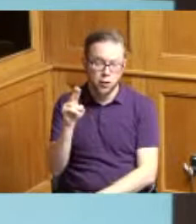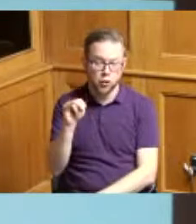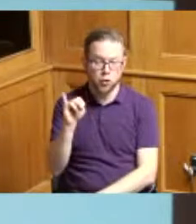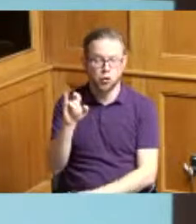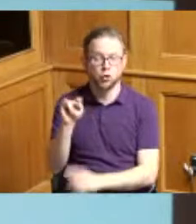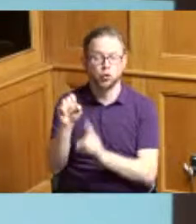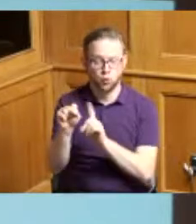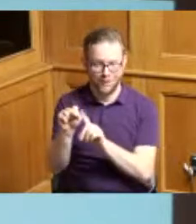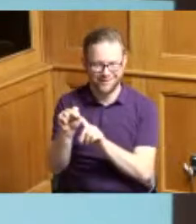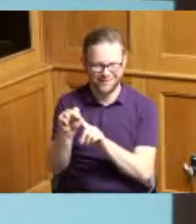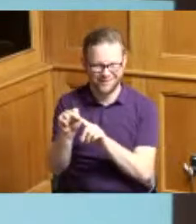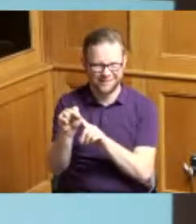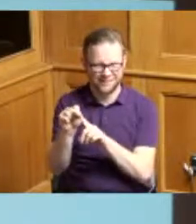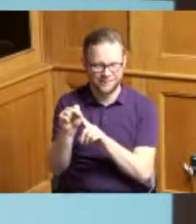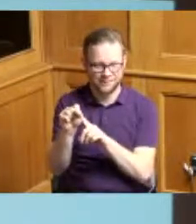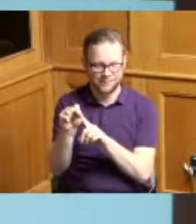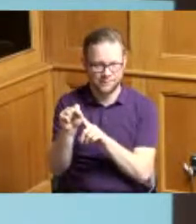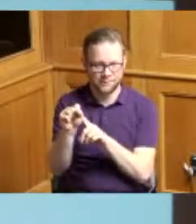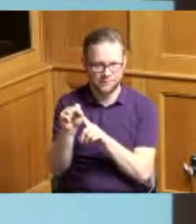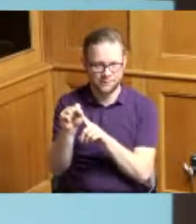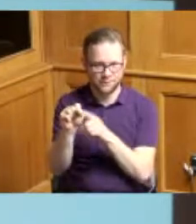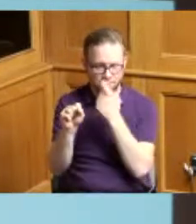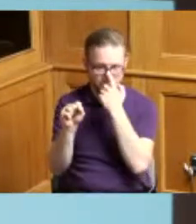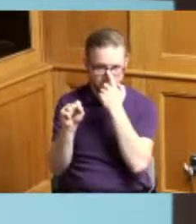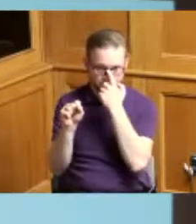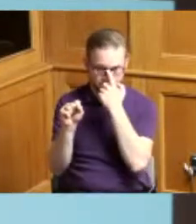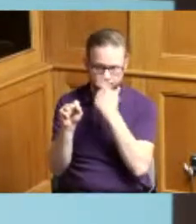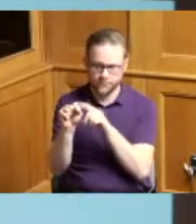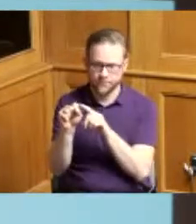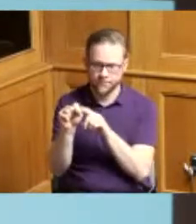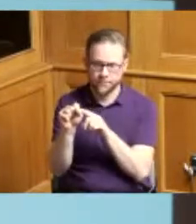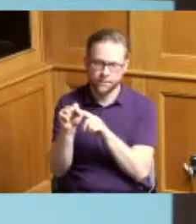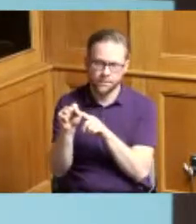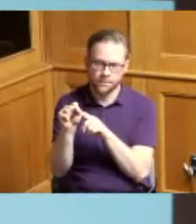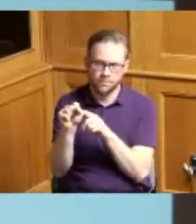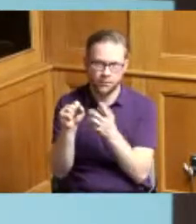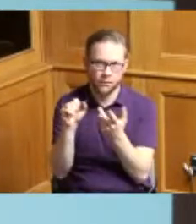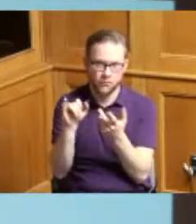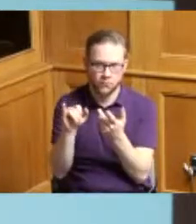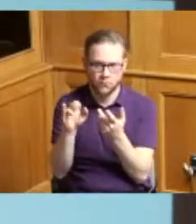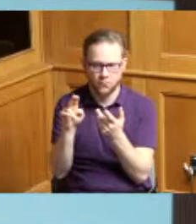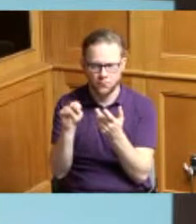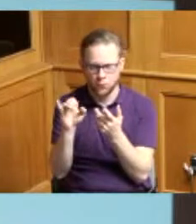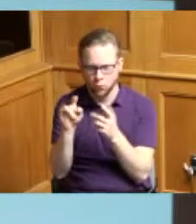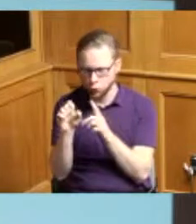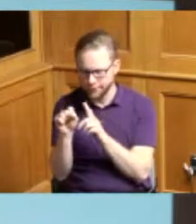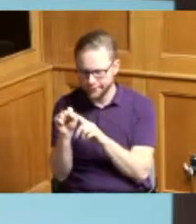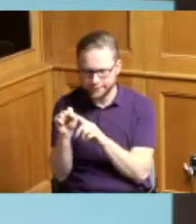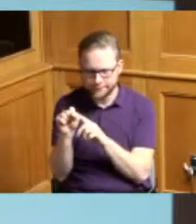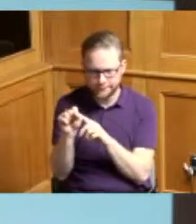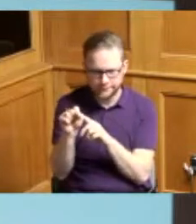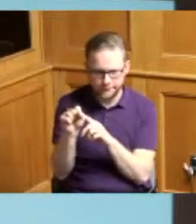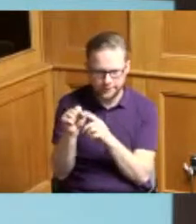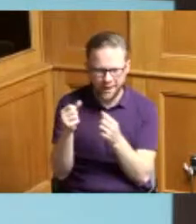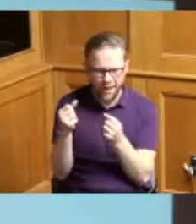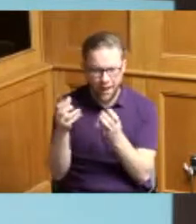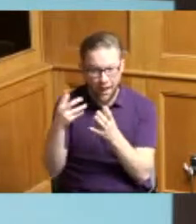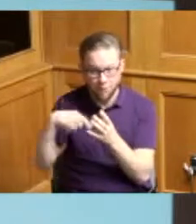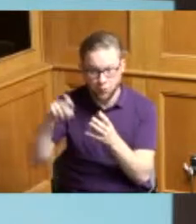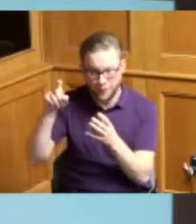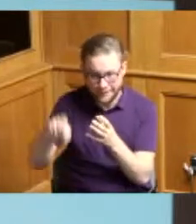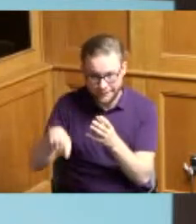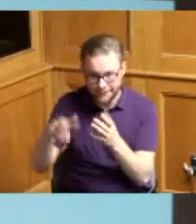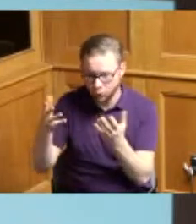would would essentially be needing to help recover those wet weather costs because